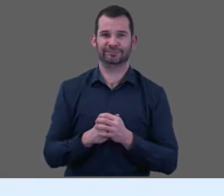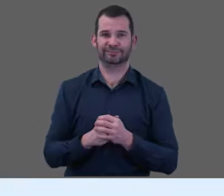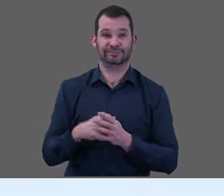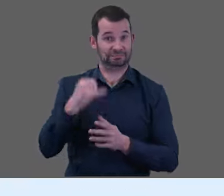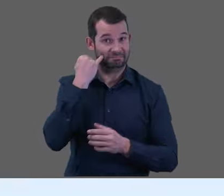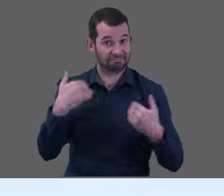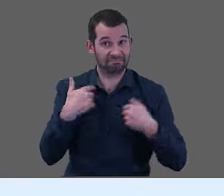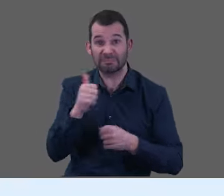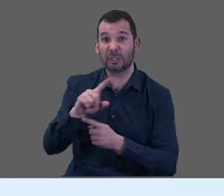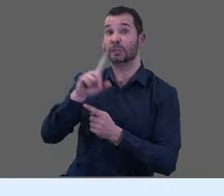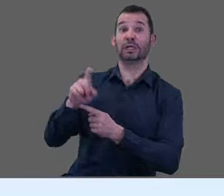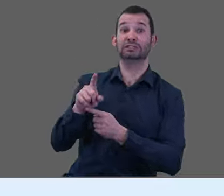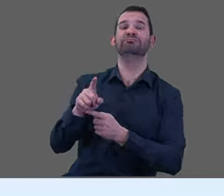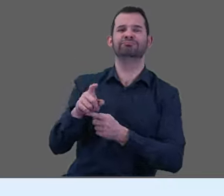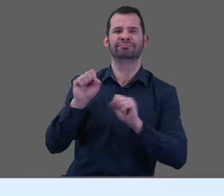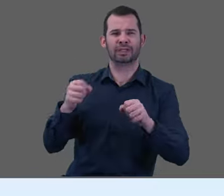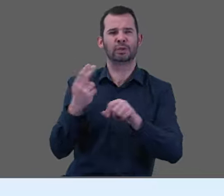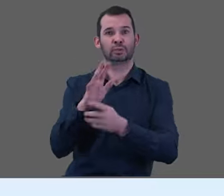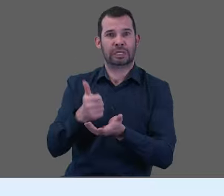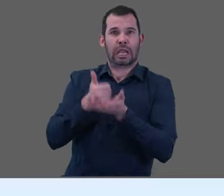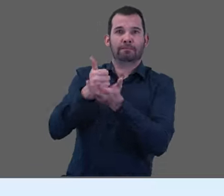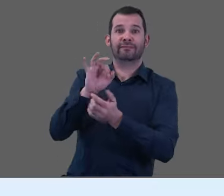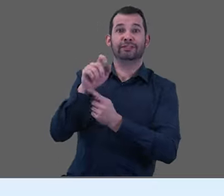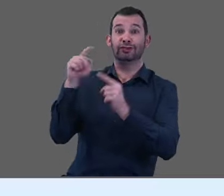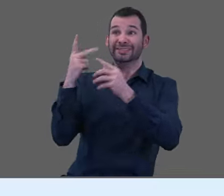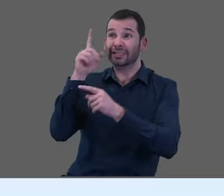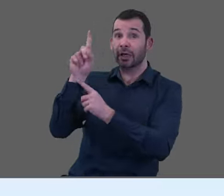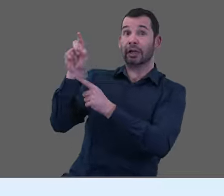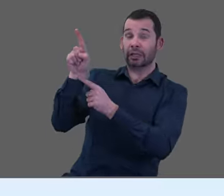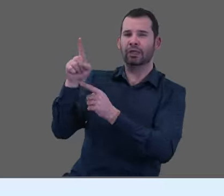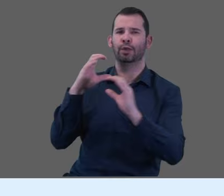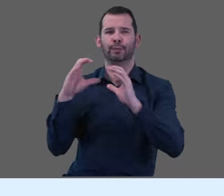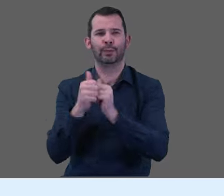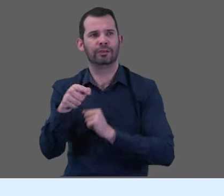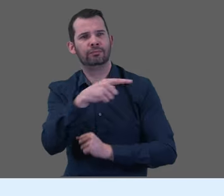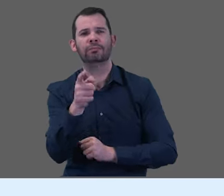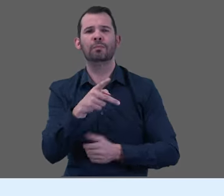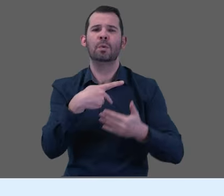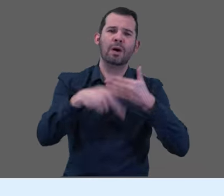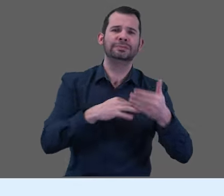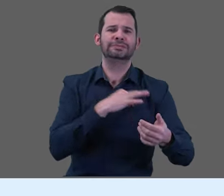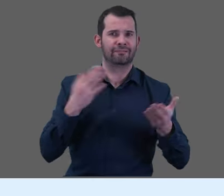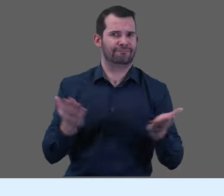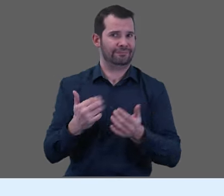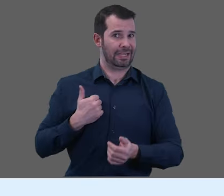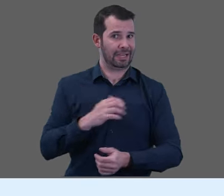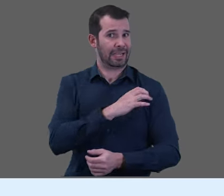If you have any questions, you can use the Help feature to communicate with program staff at the Canada Council.